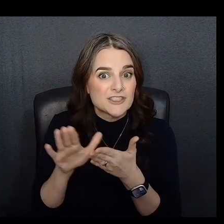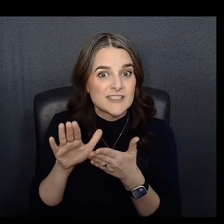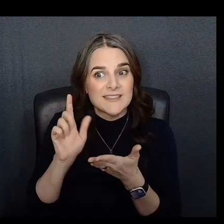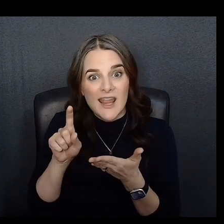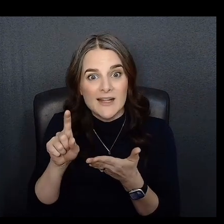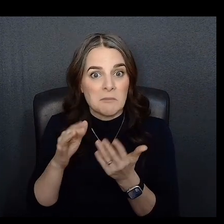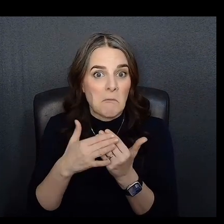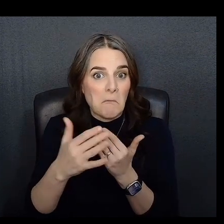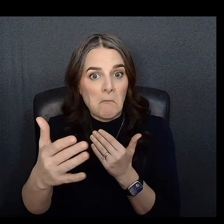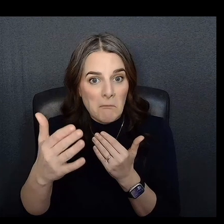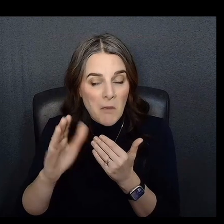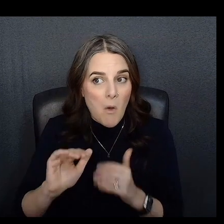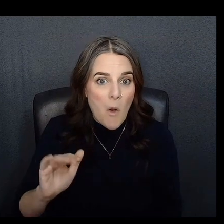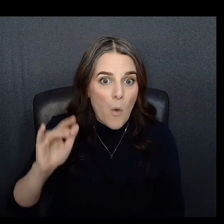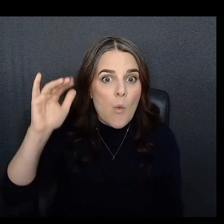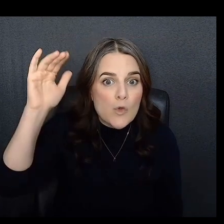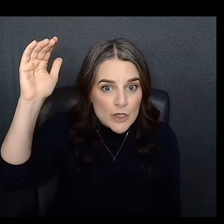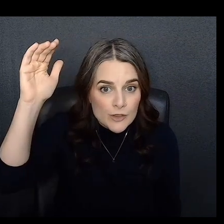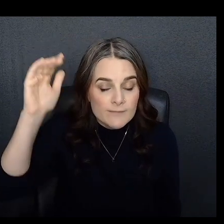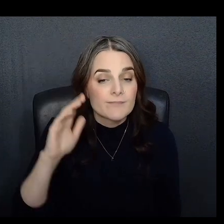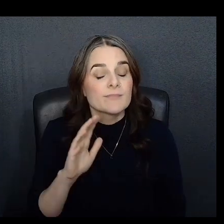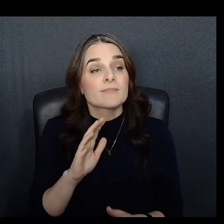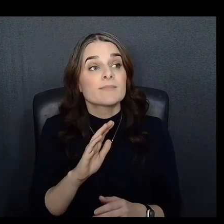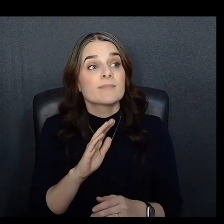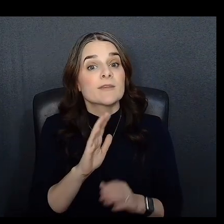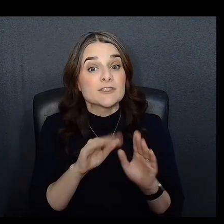And as children become teens, they're in high school,